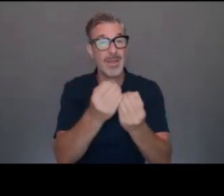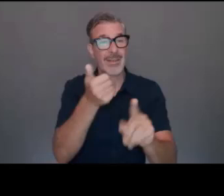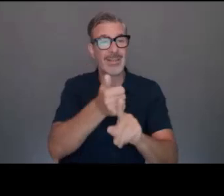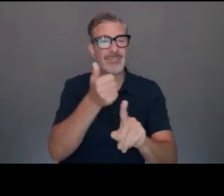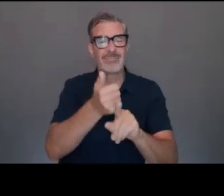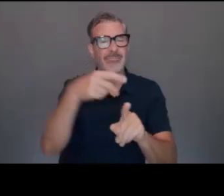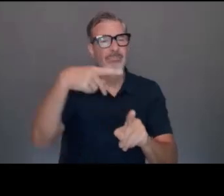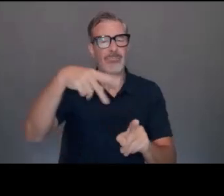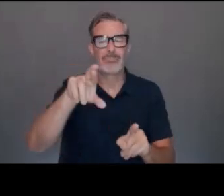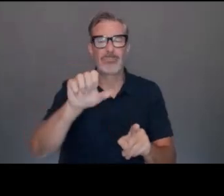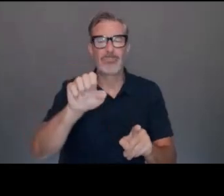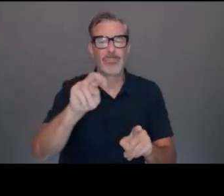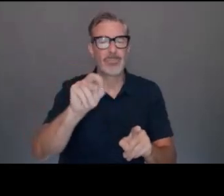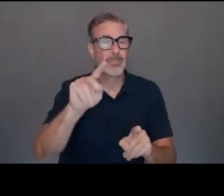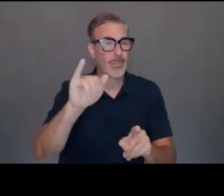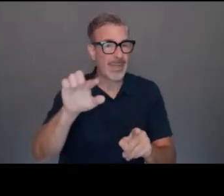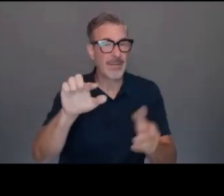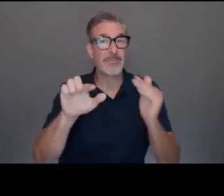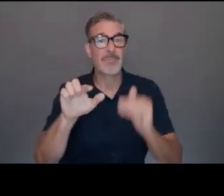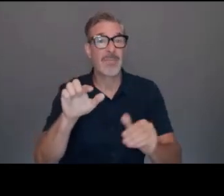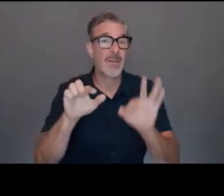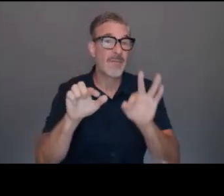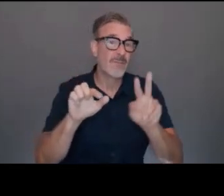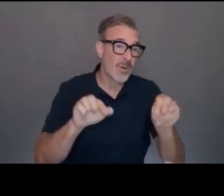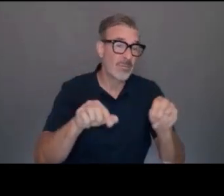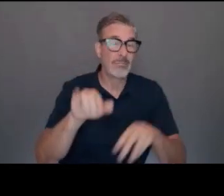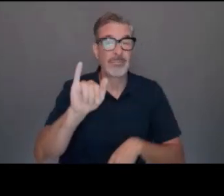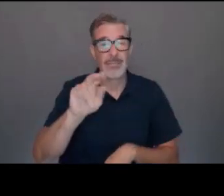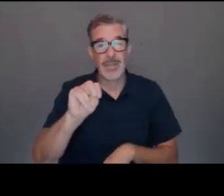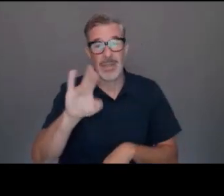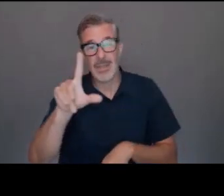First Nations, Inuit or Métis not-for-profit organizations,